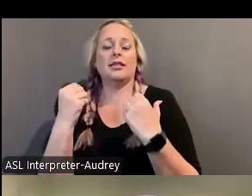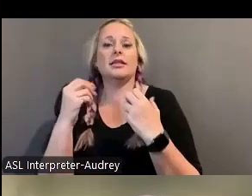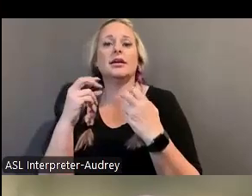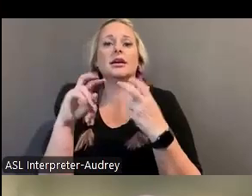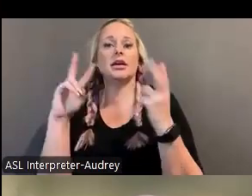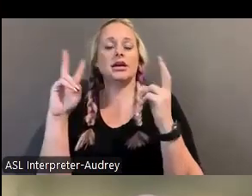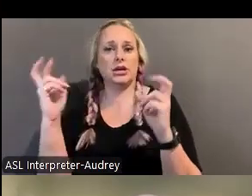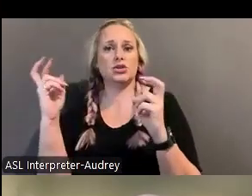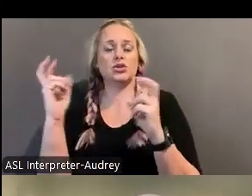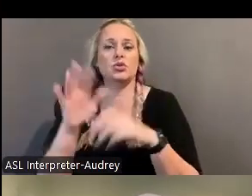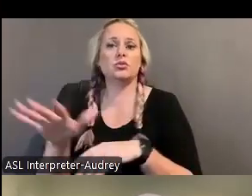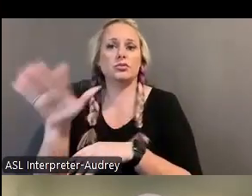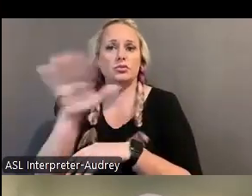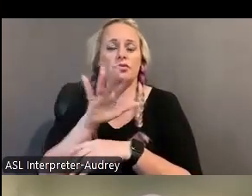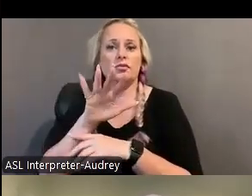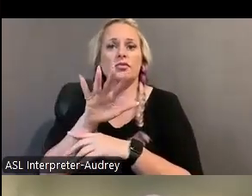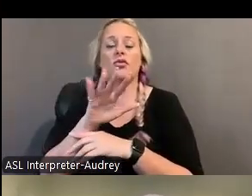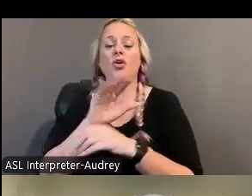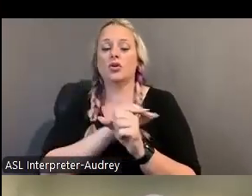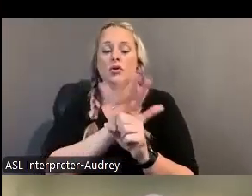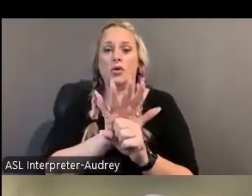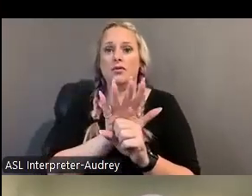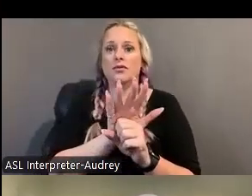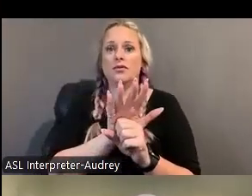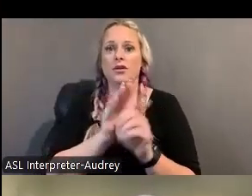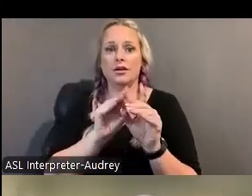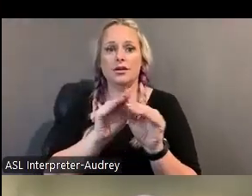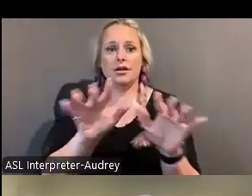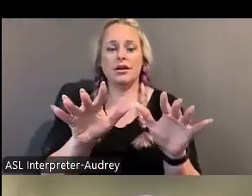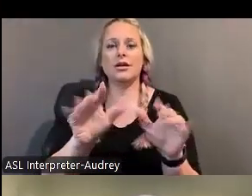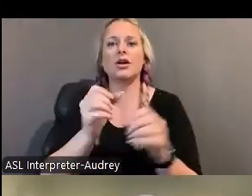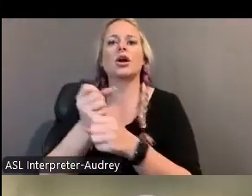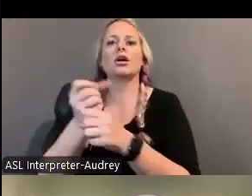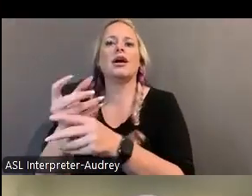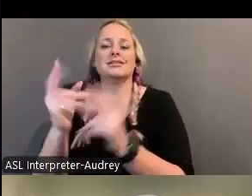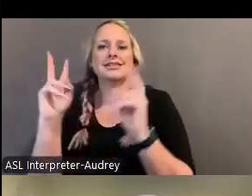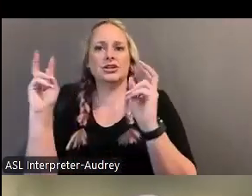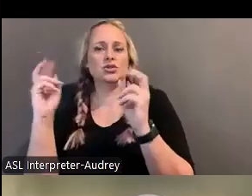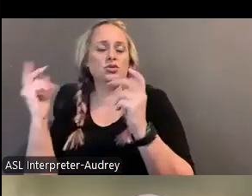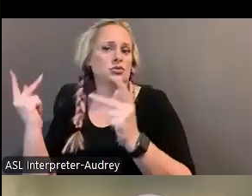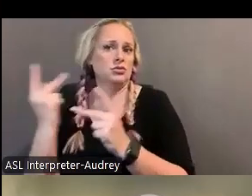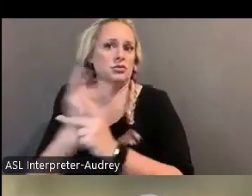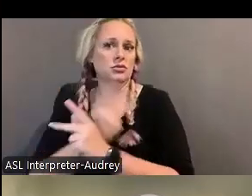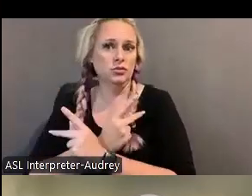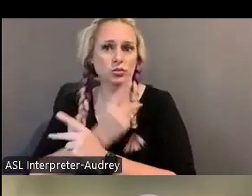exacerbated this issue all around the world, and particularly older adults, due